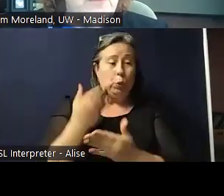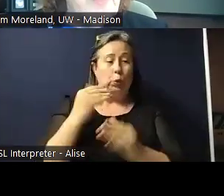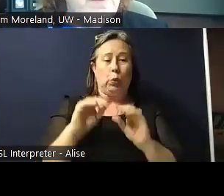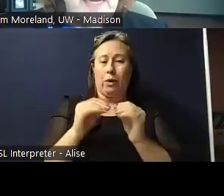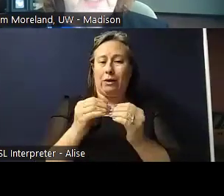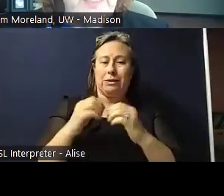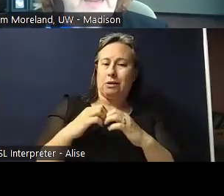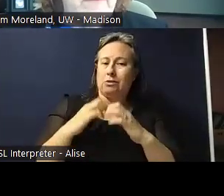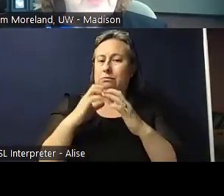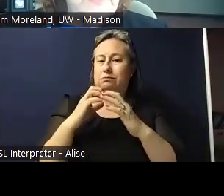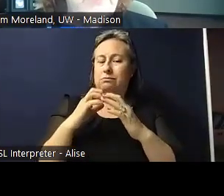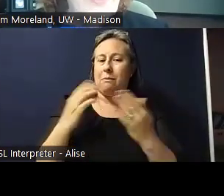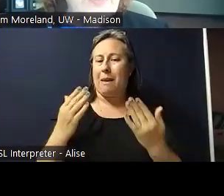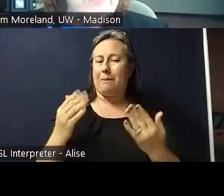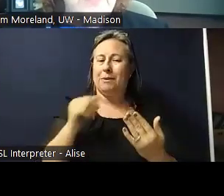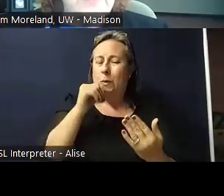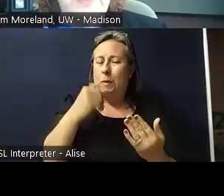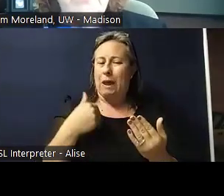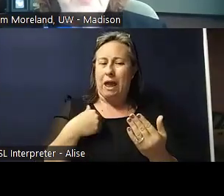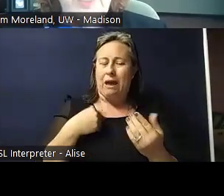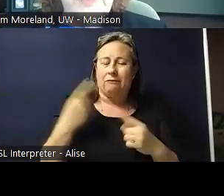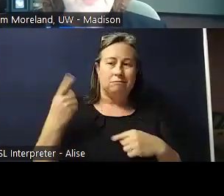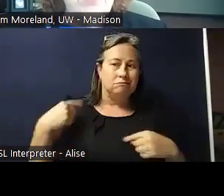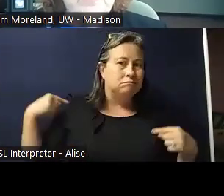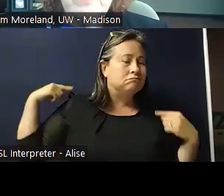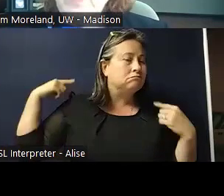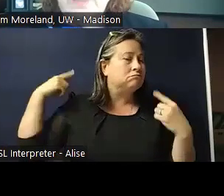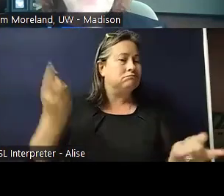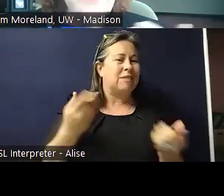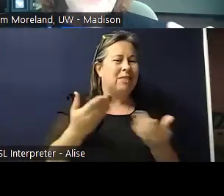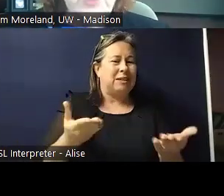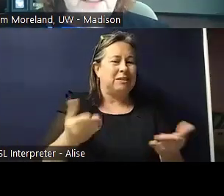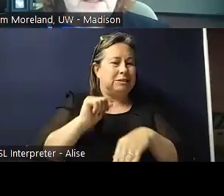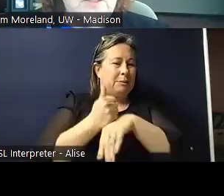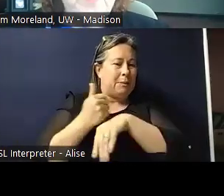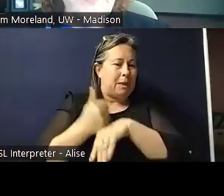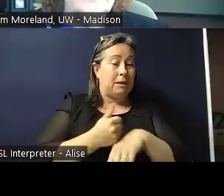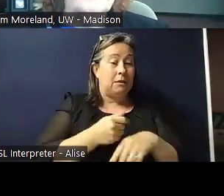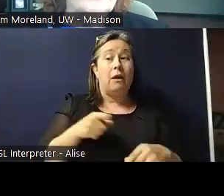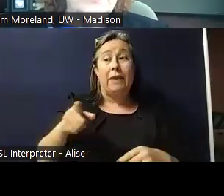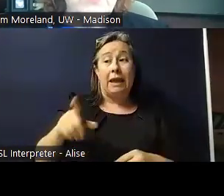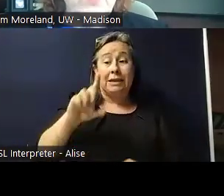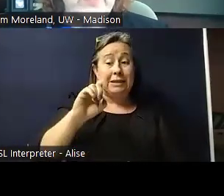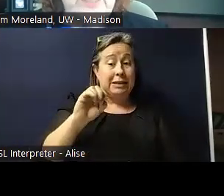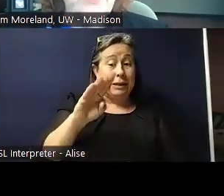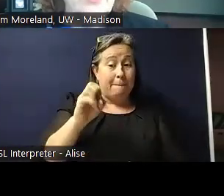So they might not have practices in place. Are they debarred or suspended? Of course that's where we start.